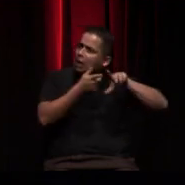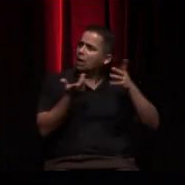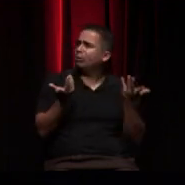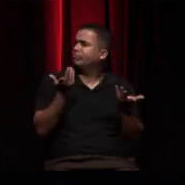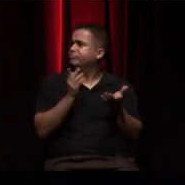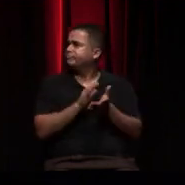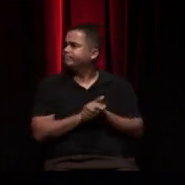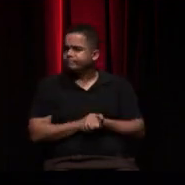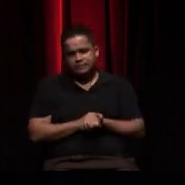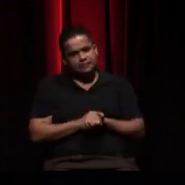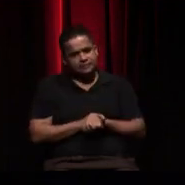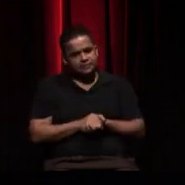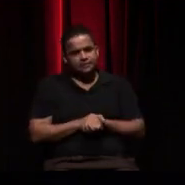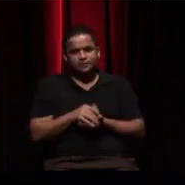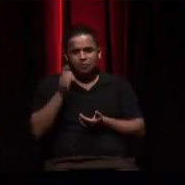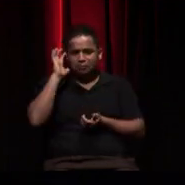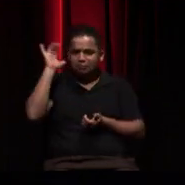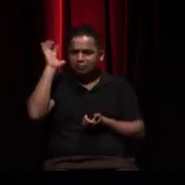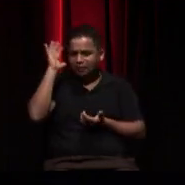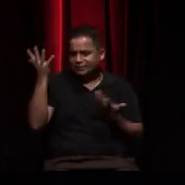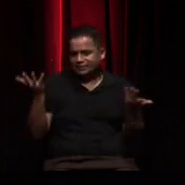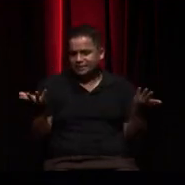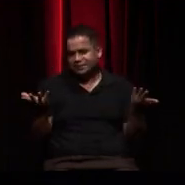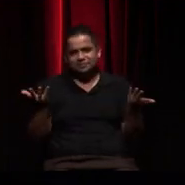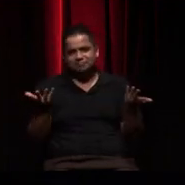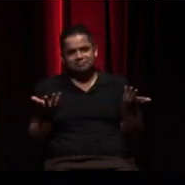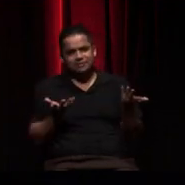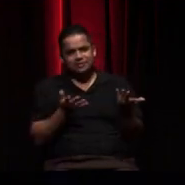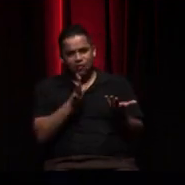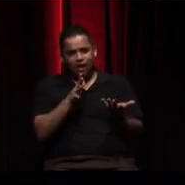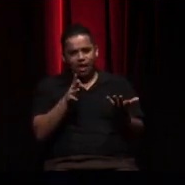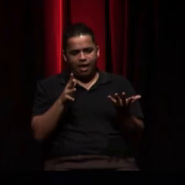I consider that involvement.